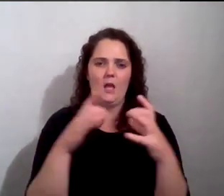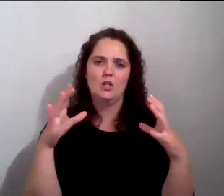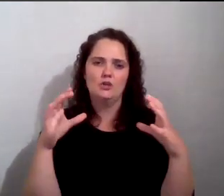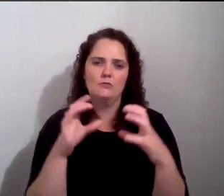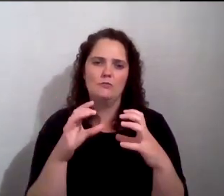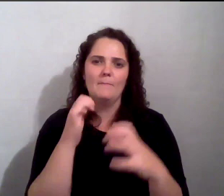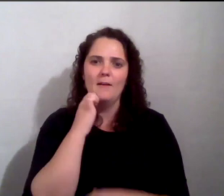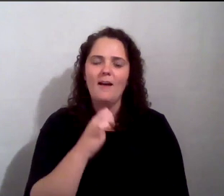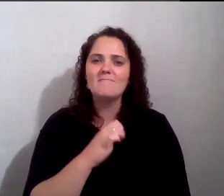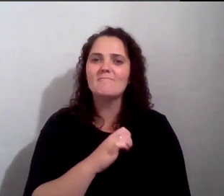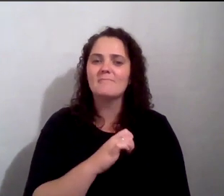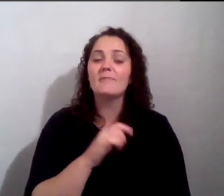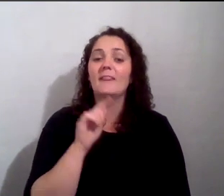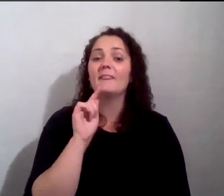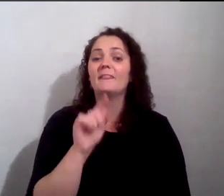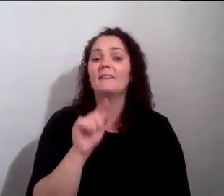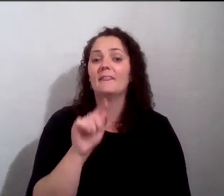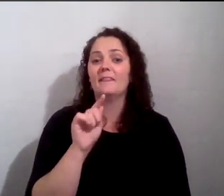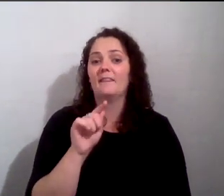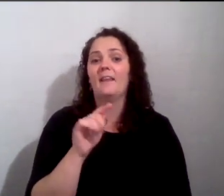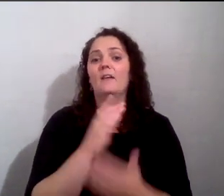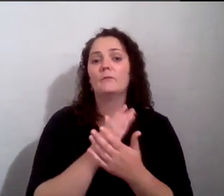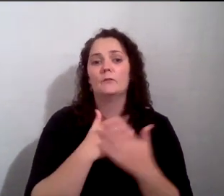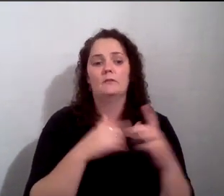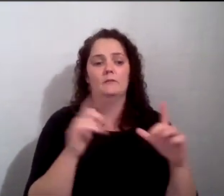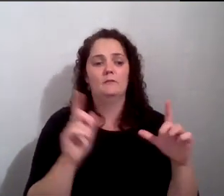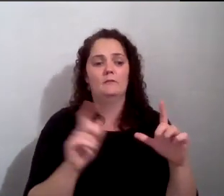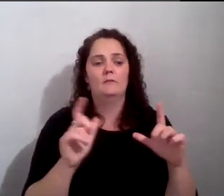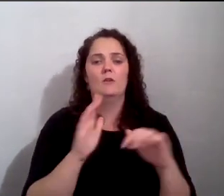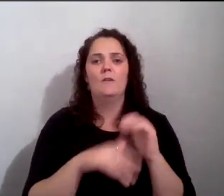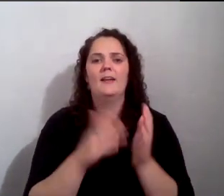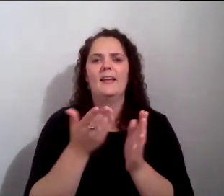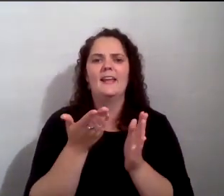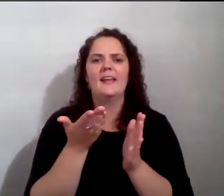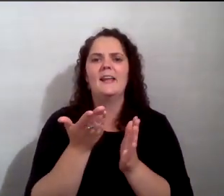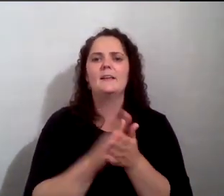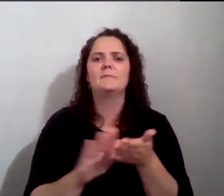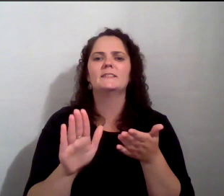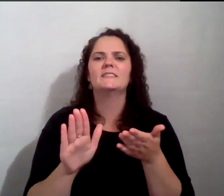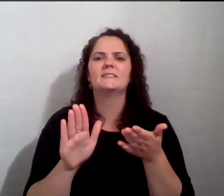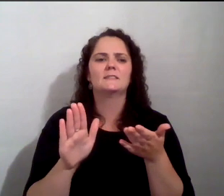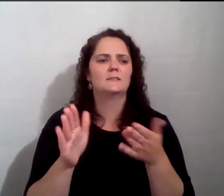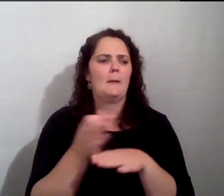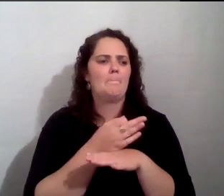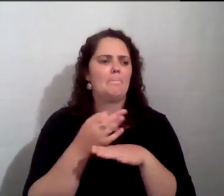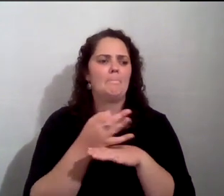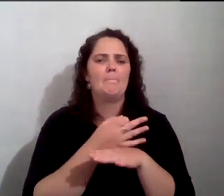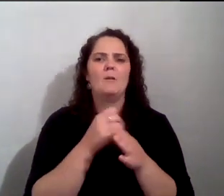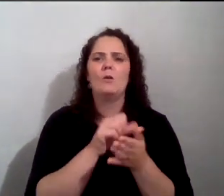that's inside them. So I extracted this image from a photograph I took of an empty operating theatre at